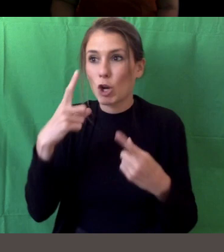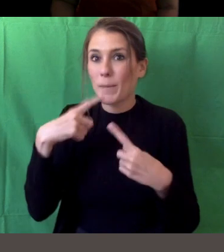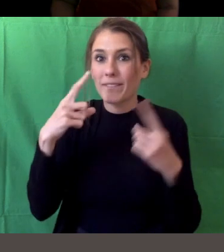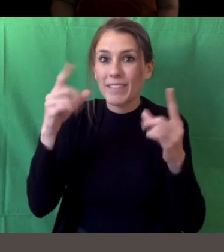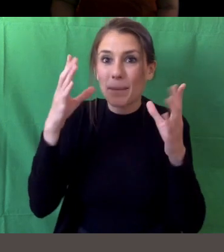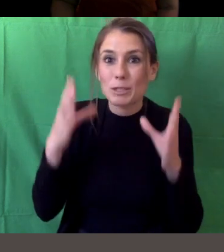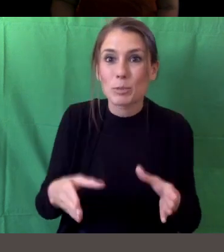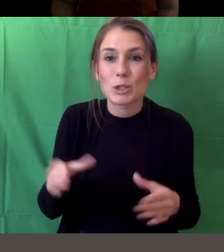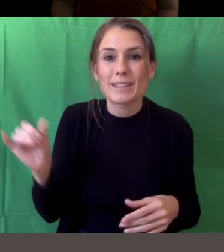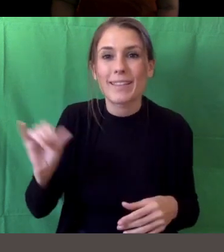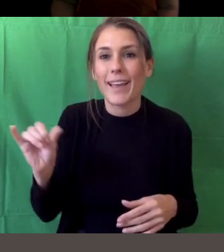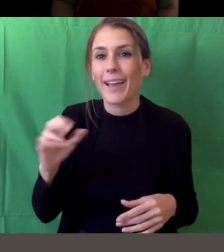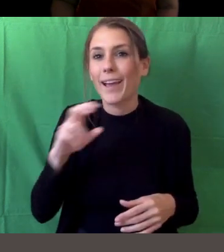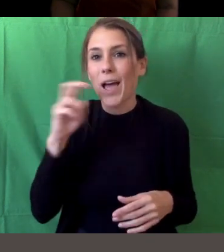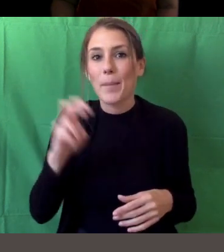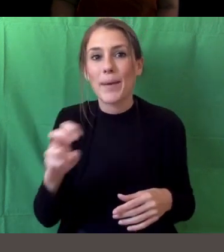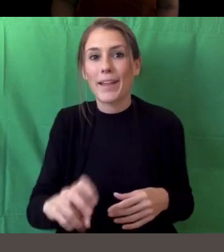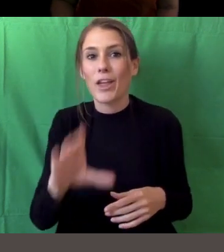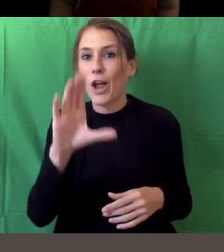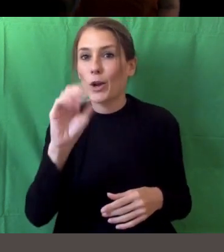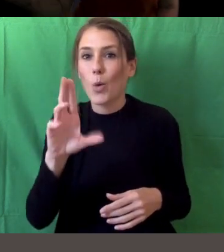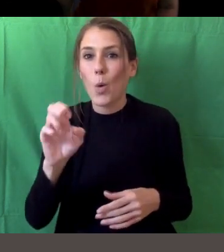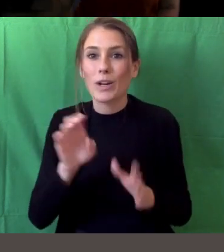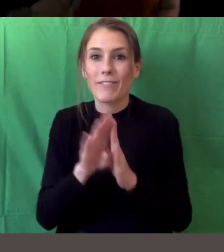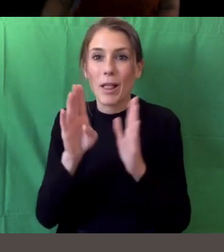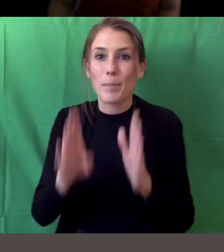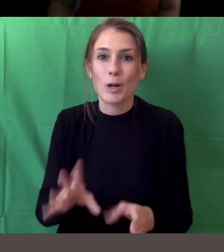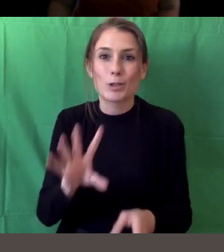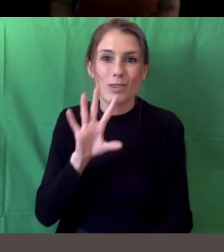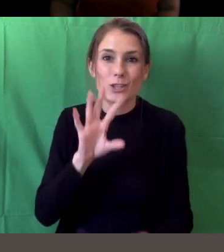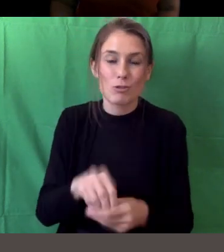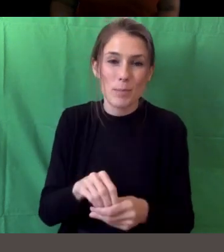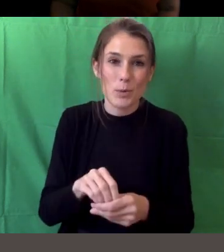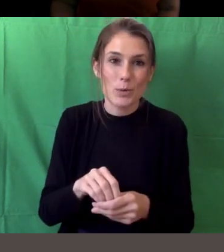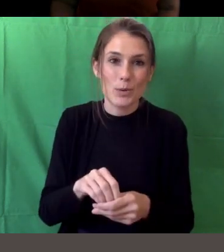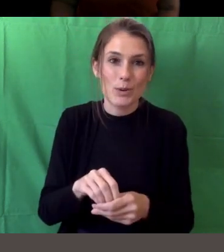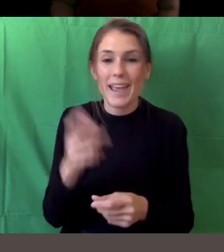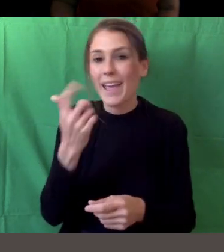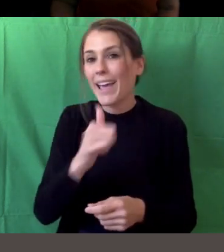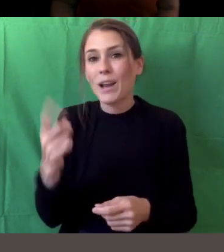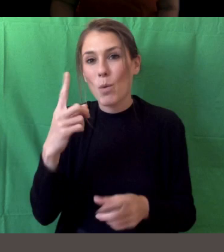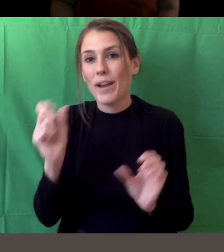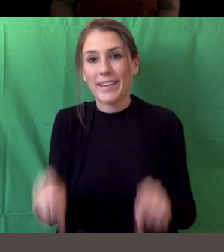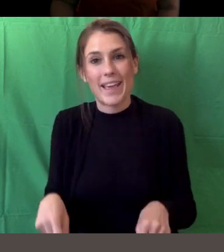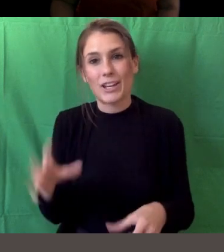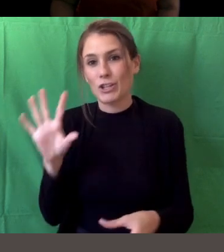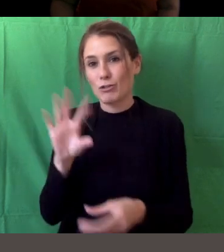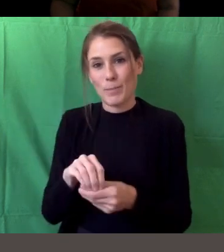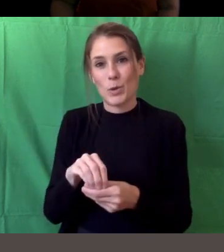You don't need to be like a famous person, like a Python core developer to contribute.